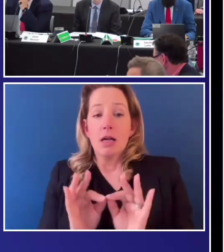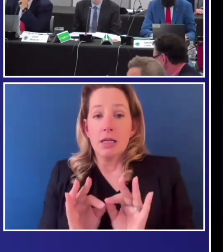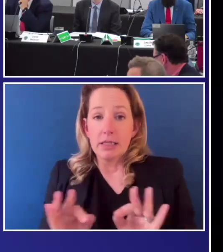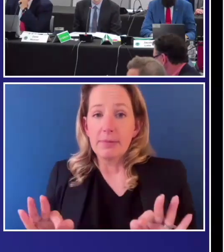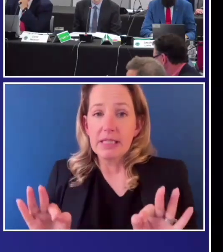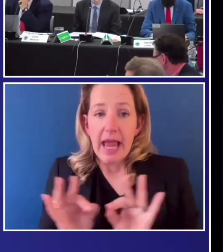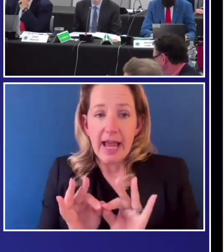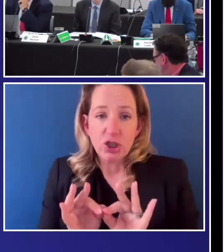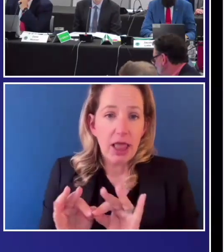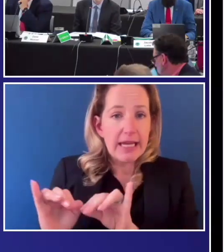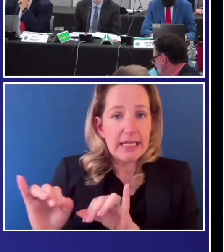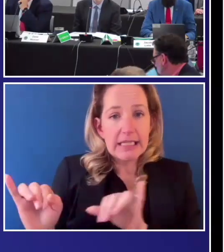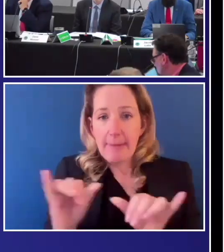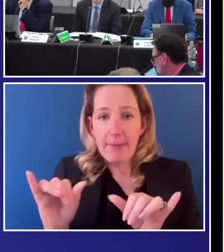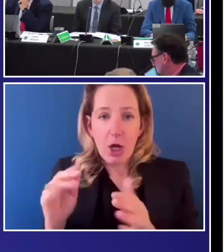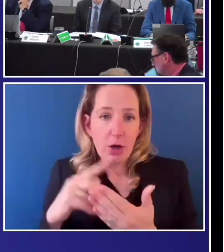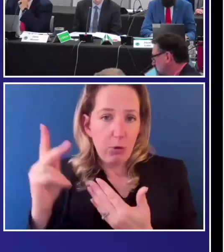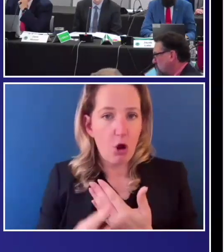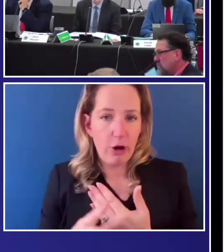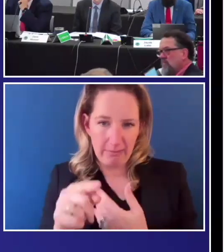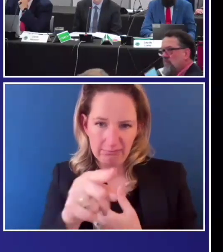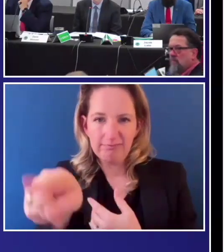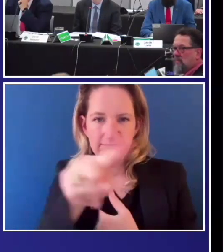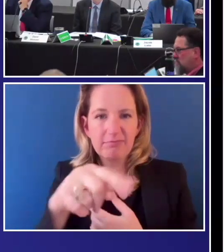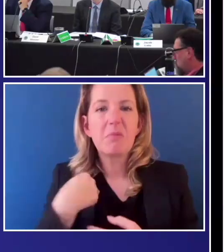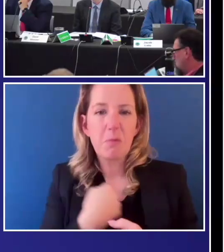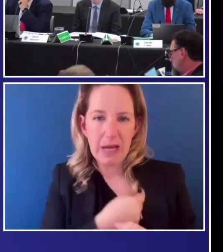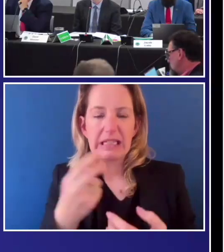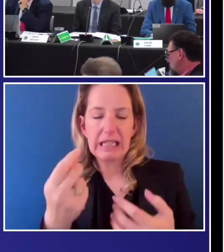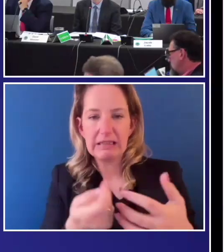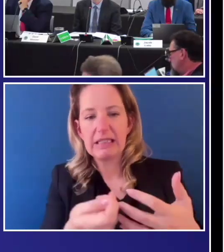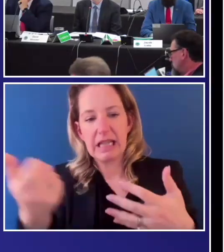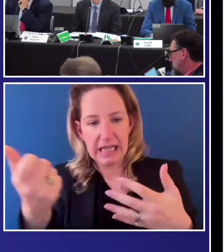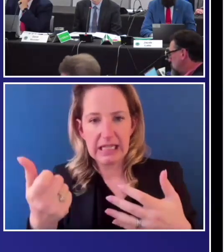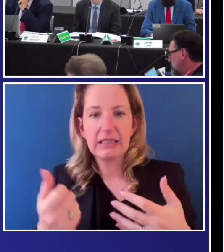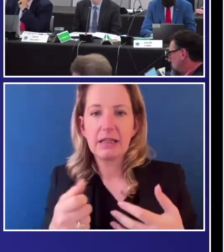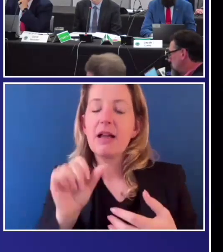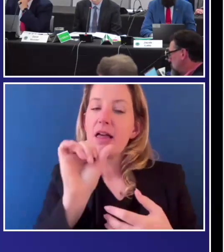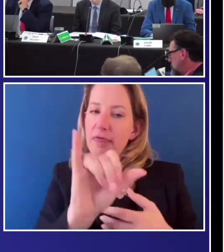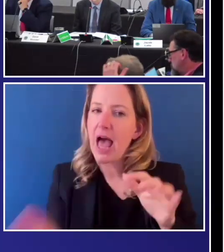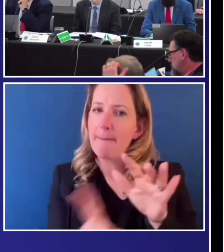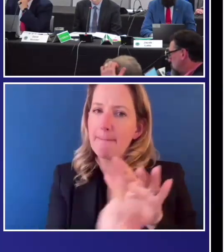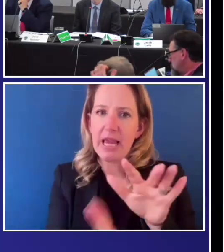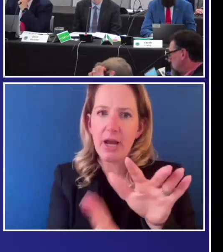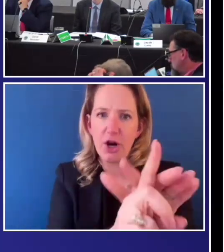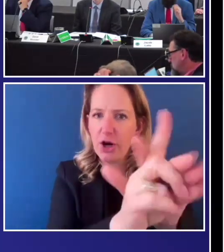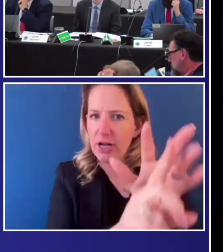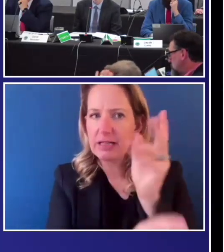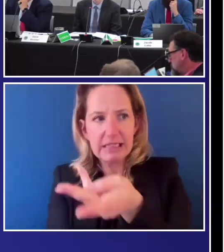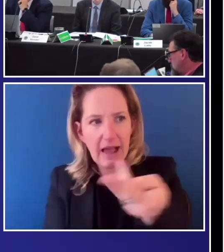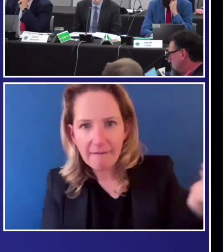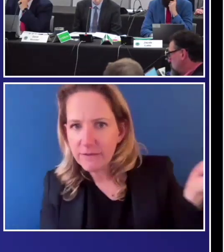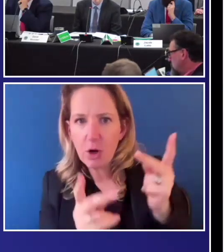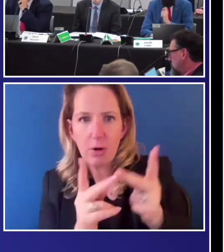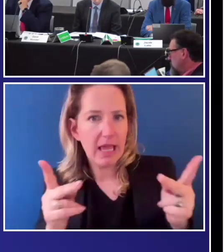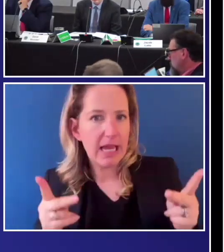We had an annotation here to explain what we were doing. This originally appeared in several places in the regulations,